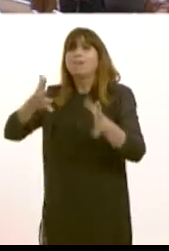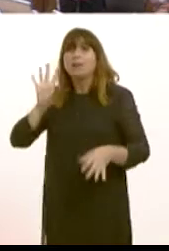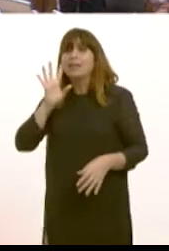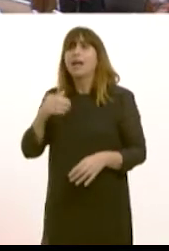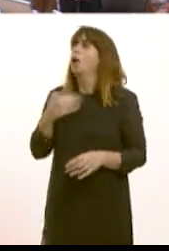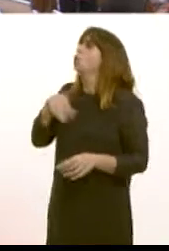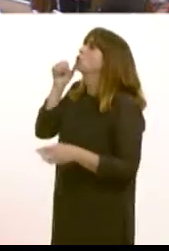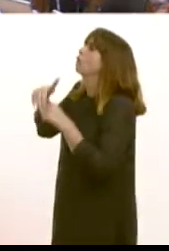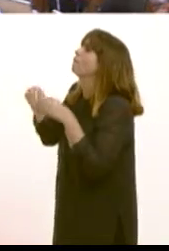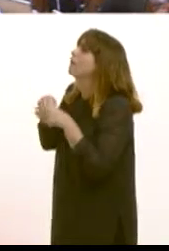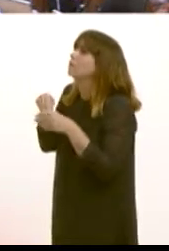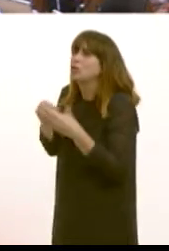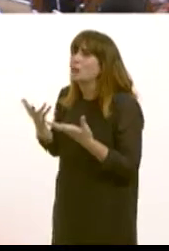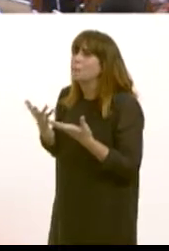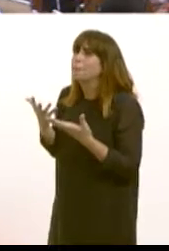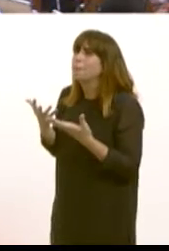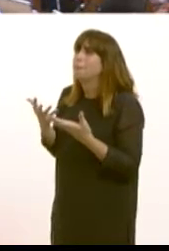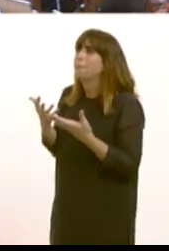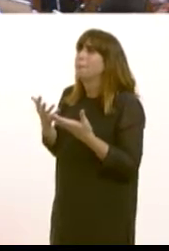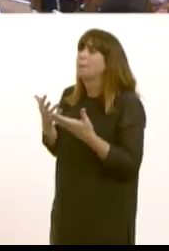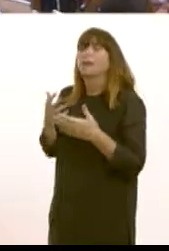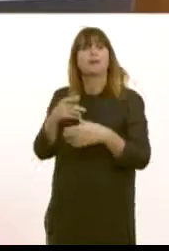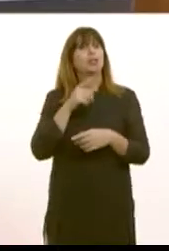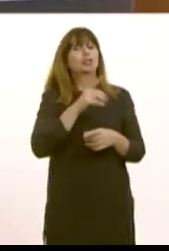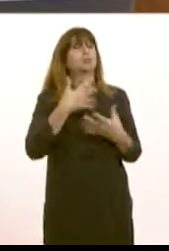following the media or reading the papers for the past two or three months.